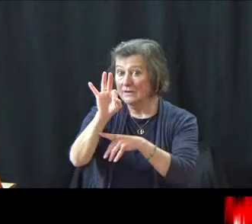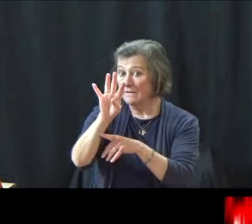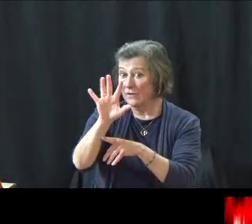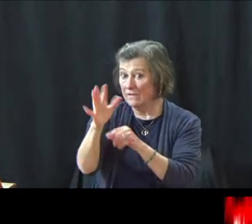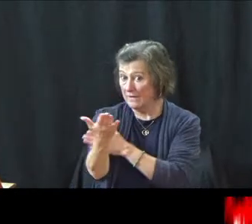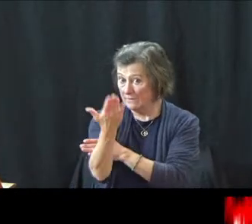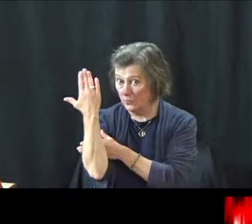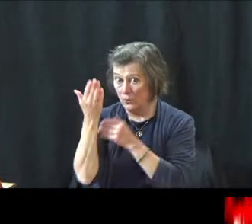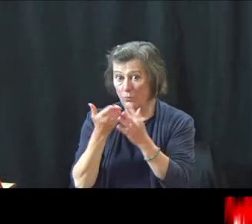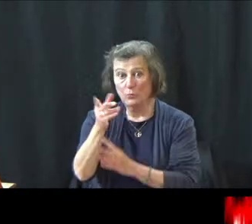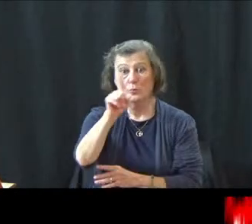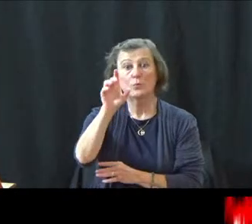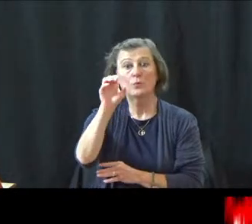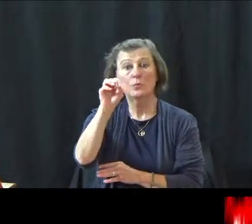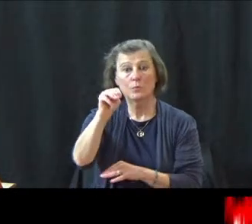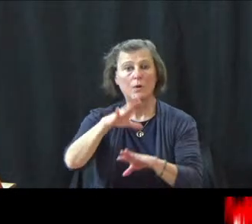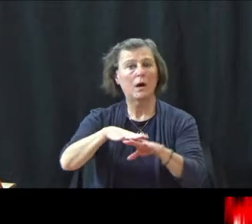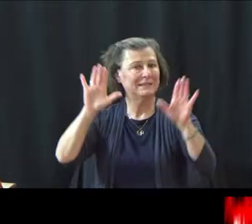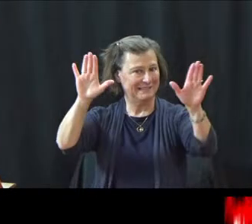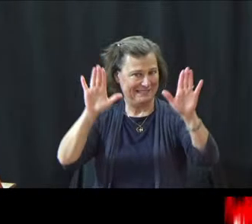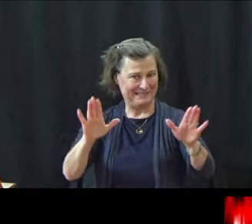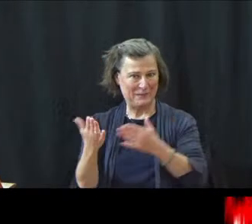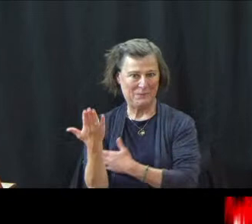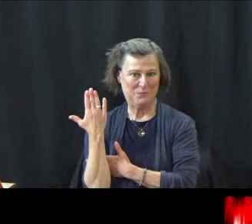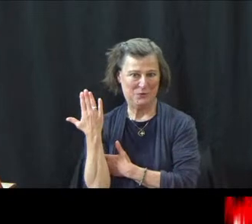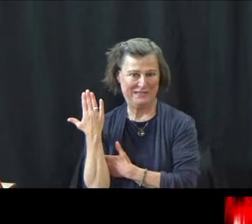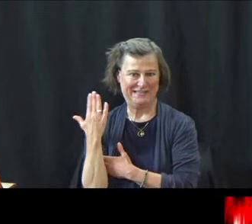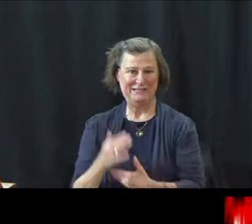via Zoom on Sunday mornings.